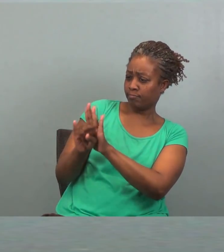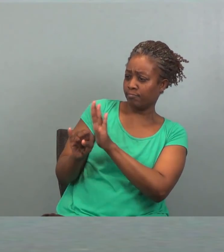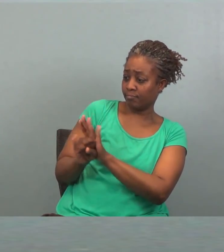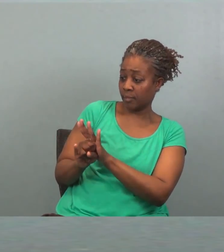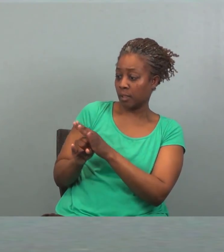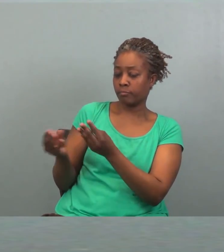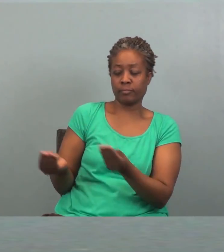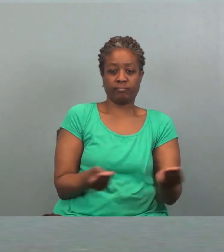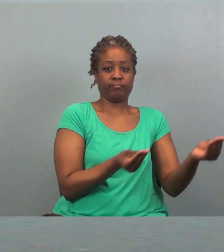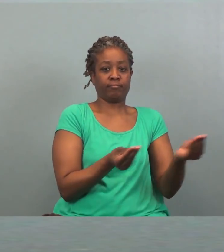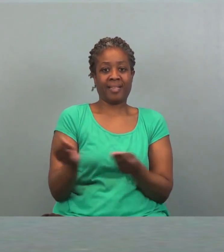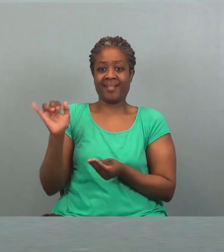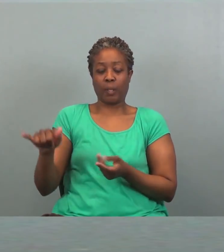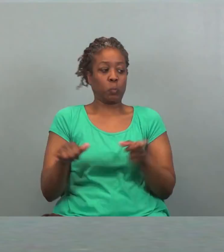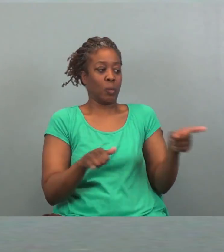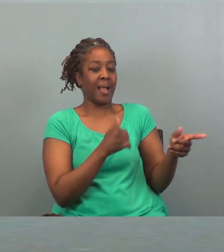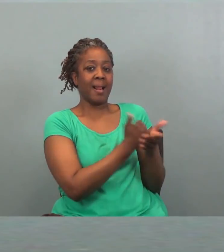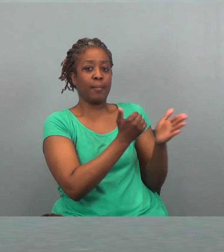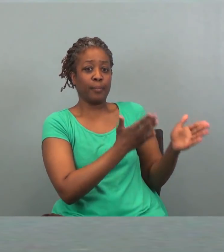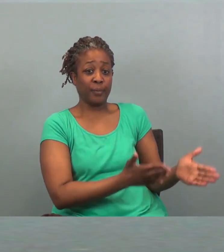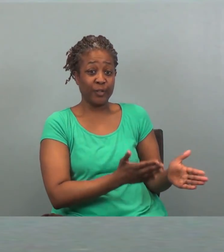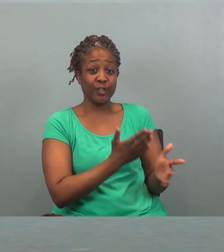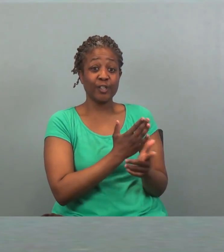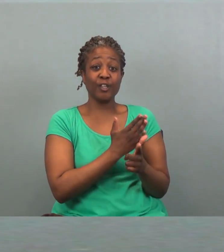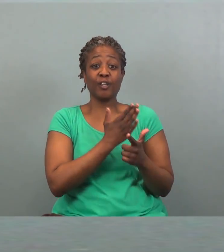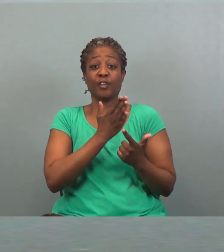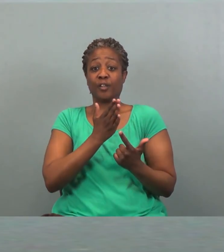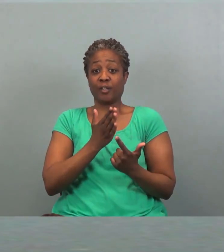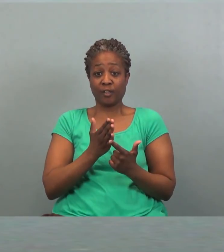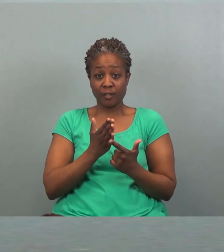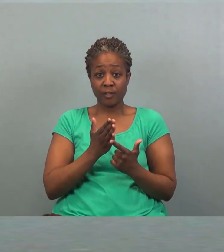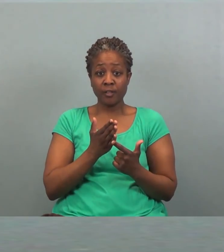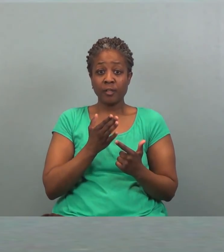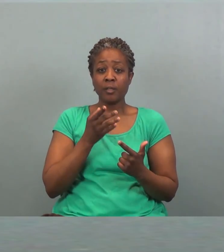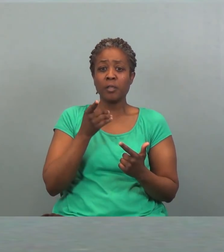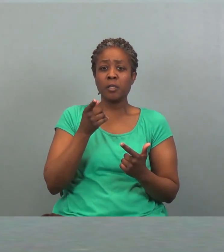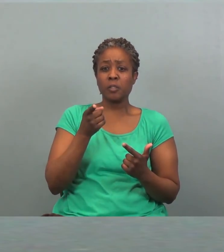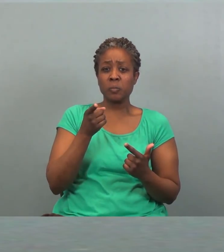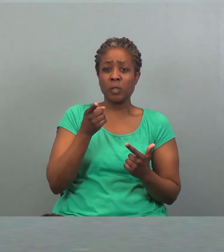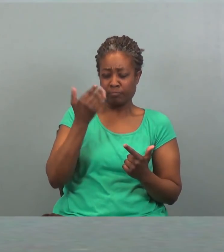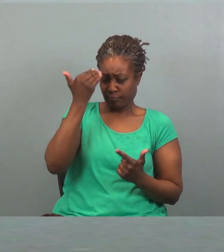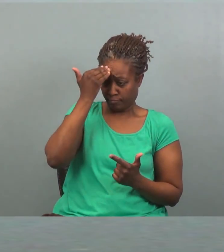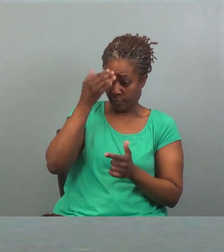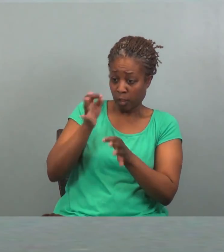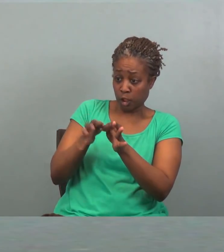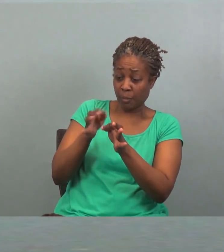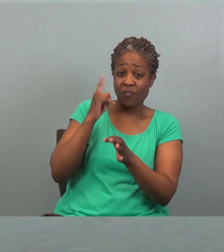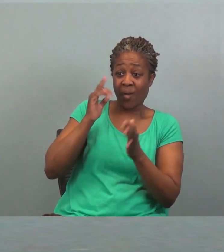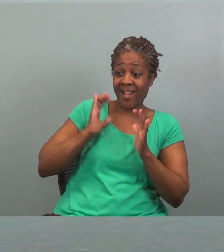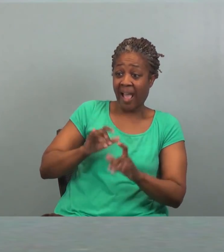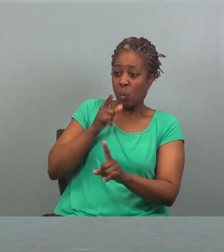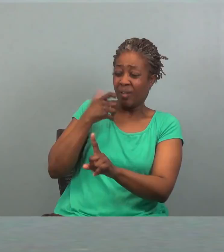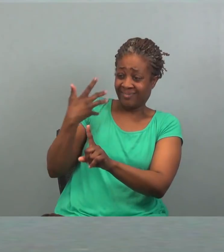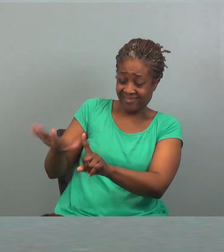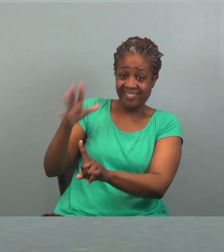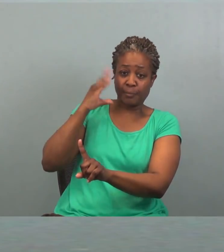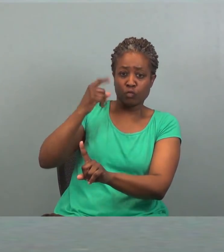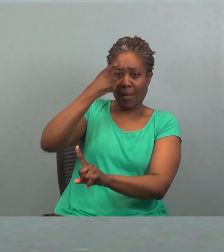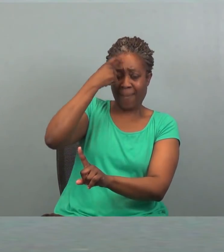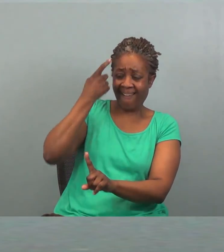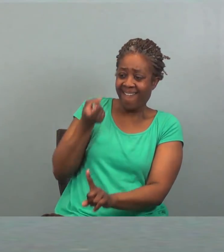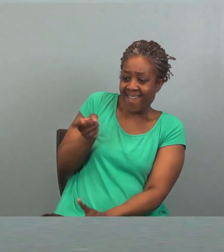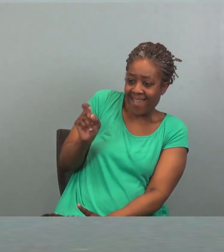Be sure to convey what you've noticed to the helper. Secondly, when working with a client who has already